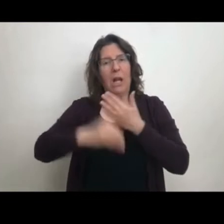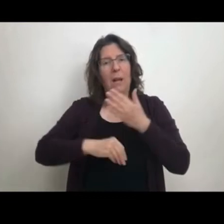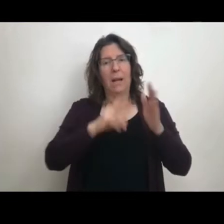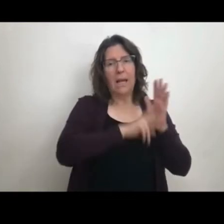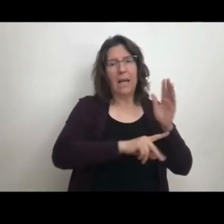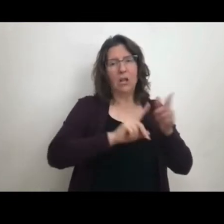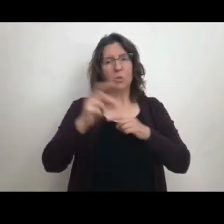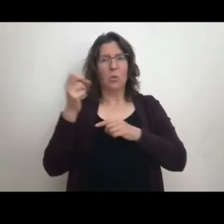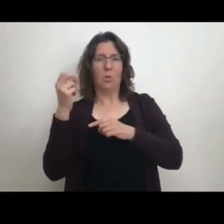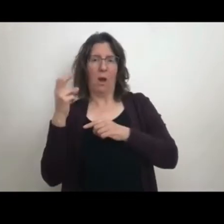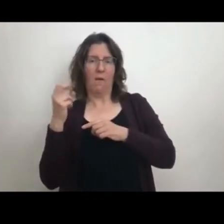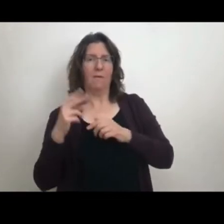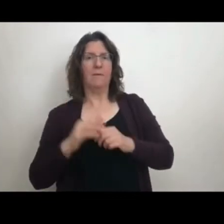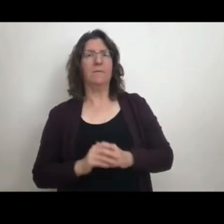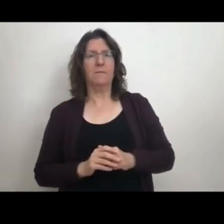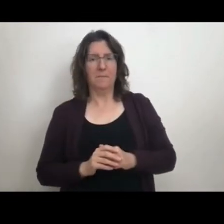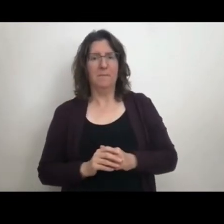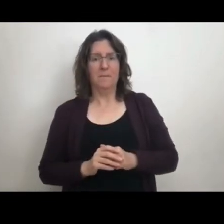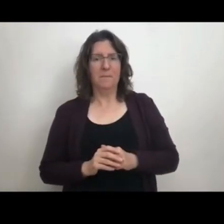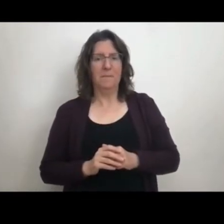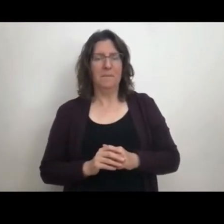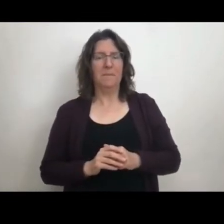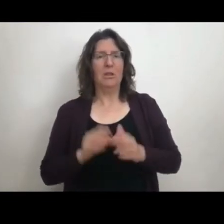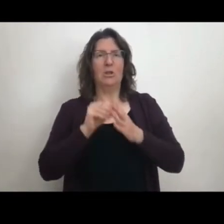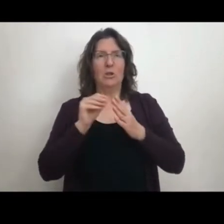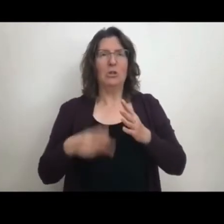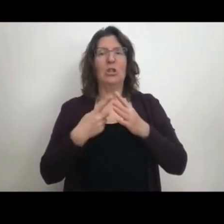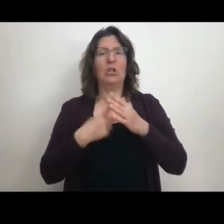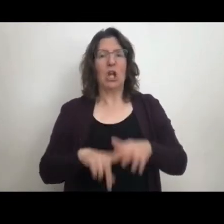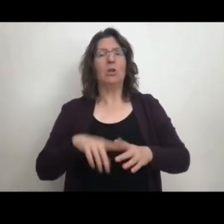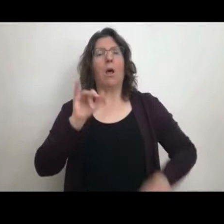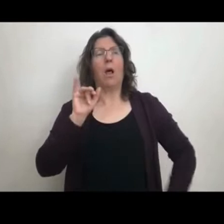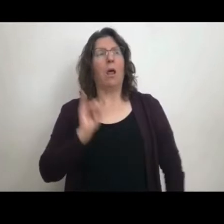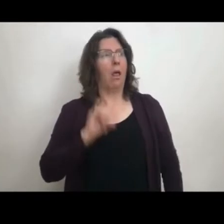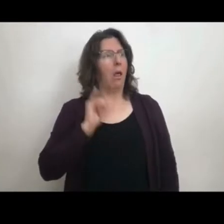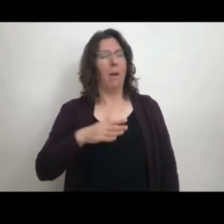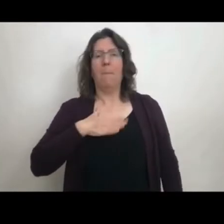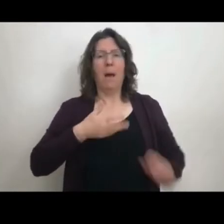The students came to the realization that their difficulties were due to language deprivation.